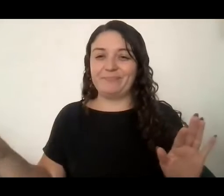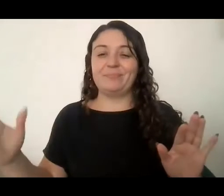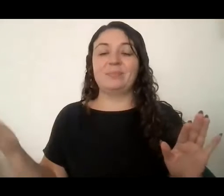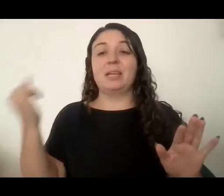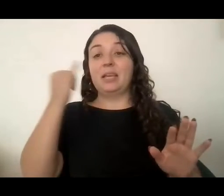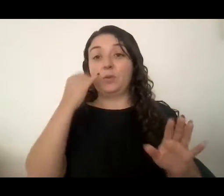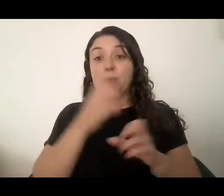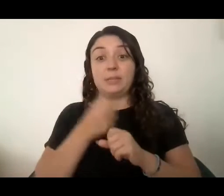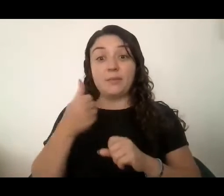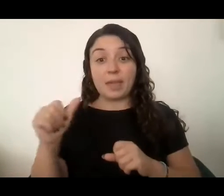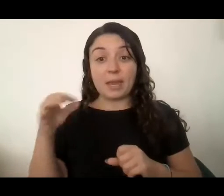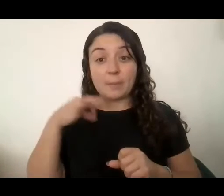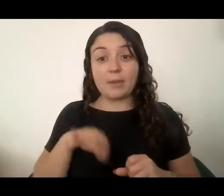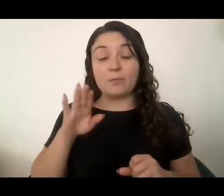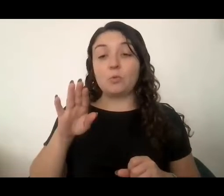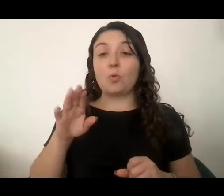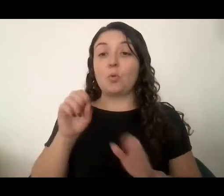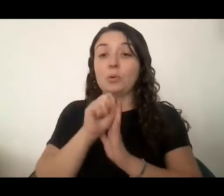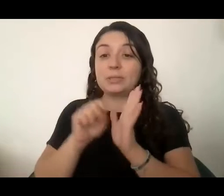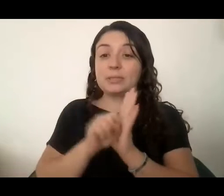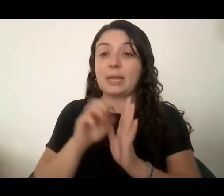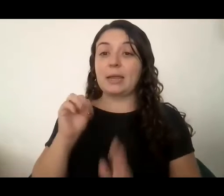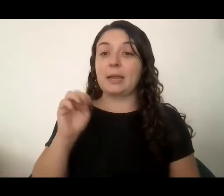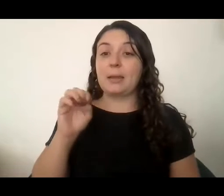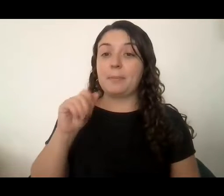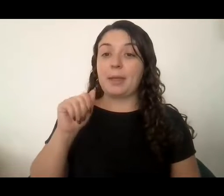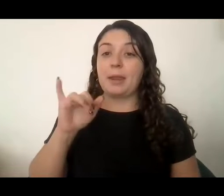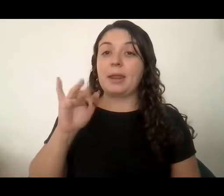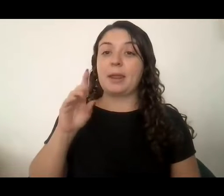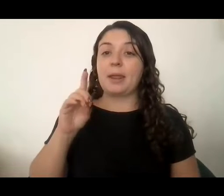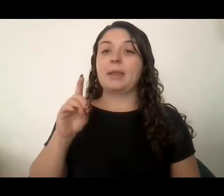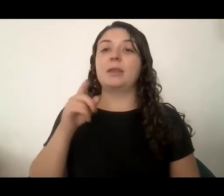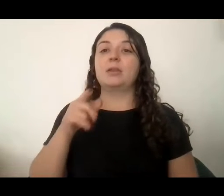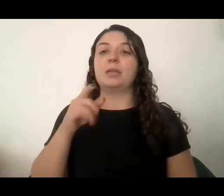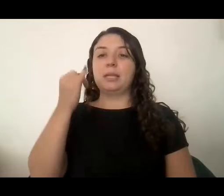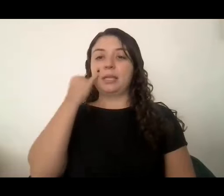any benefits from your state Medicaid agency, it's important when you begin working or you